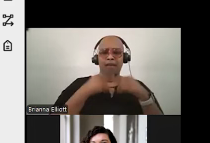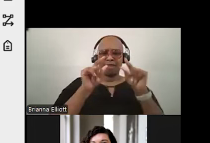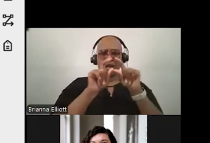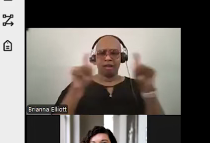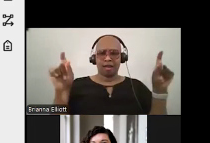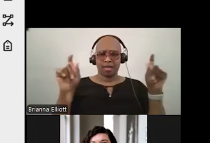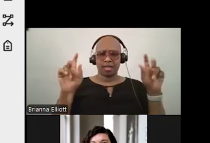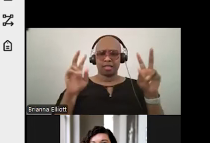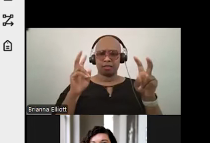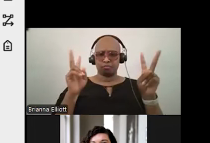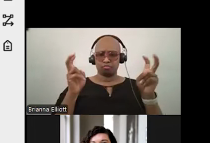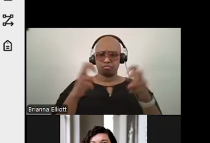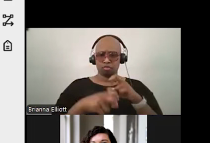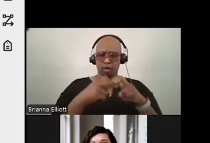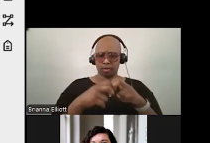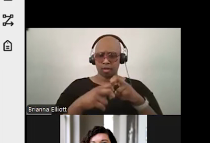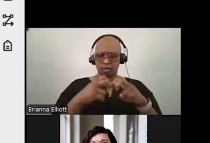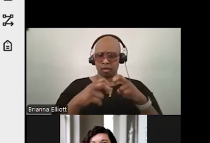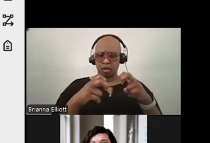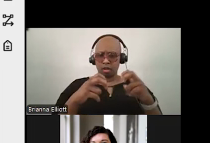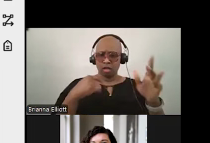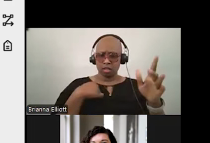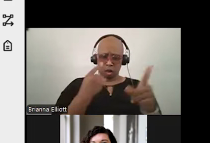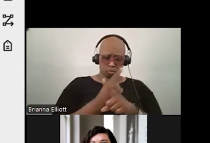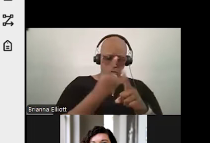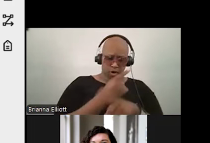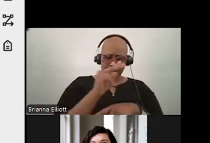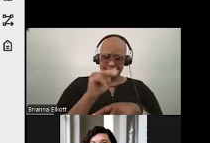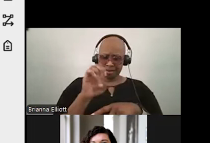so it says appropriate nesting. Remember how I said you can't put an H2 where there's supposed